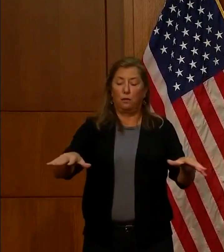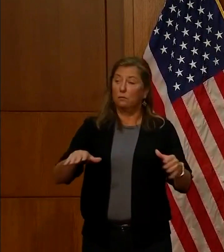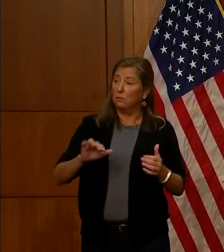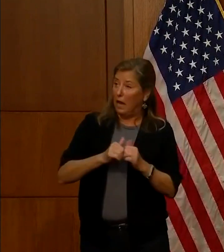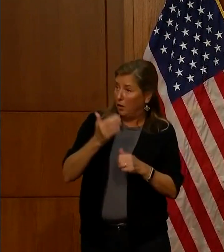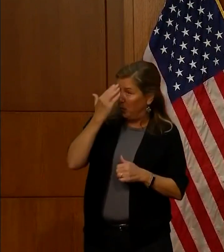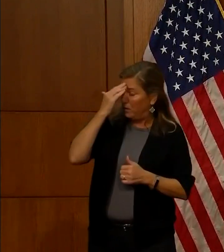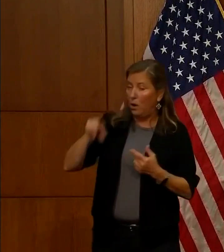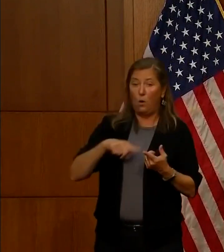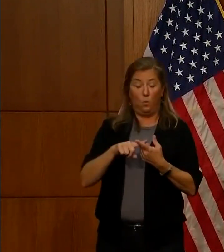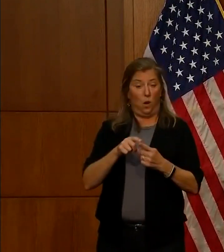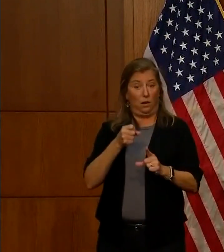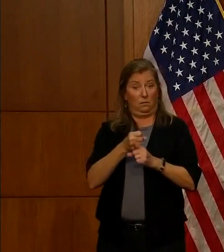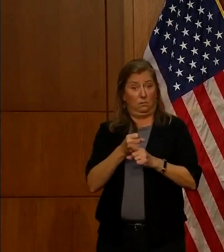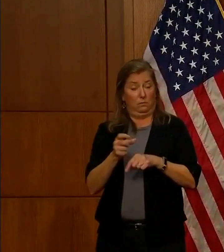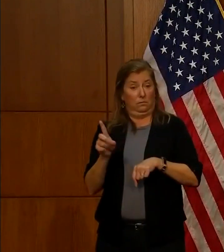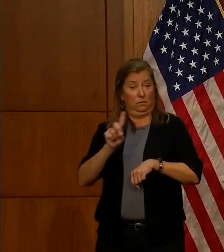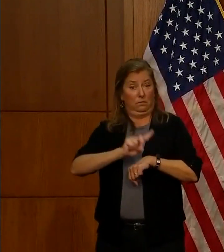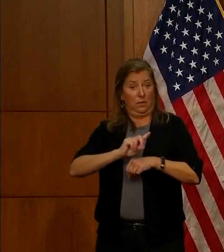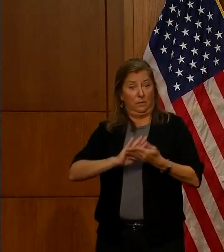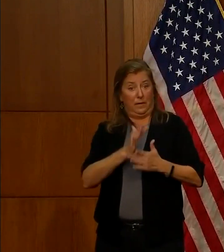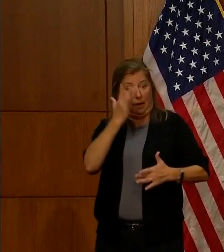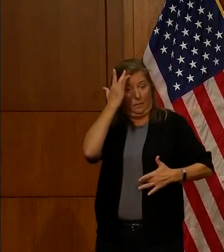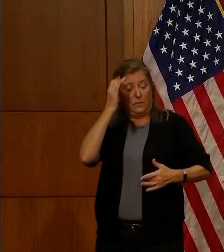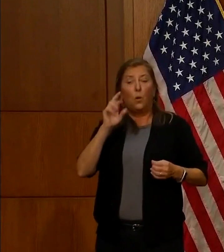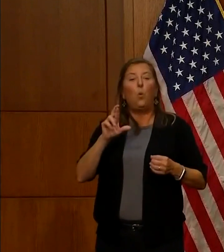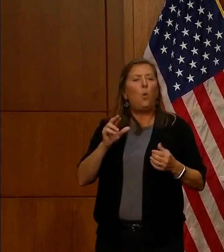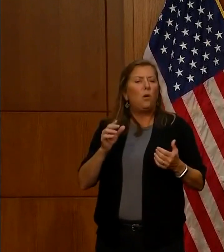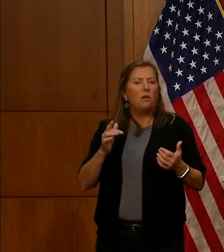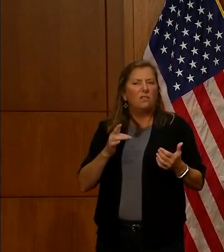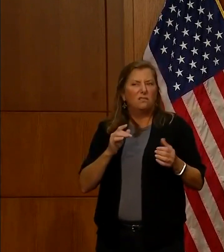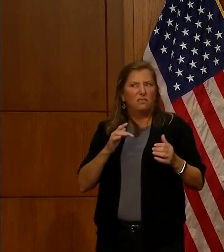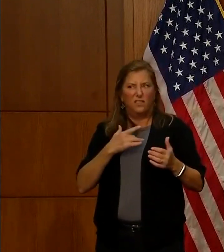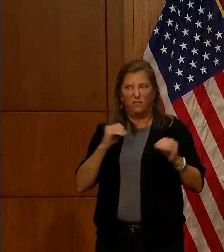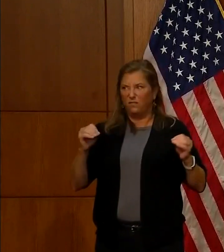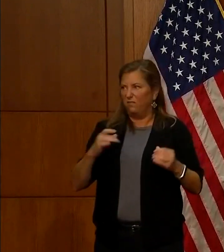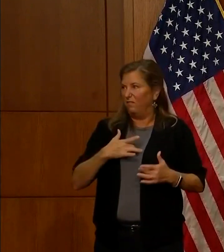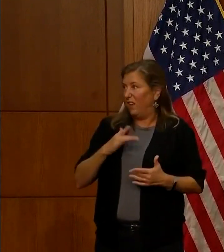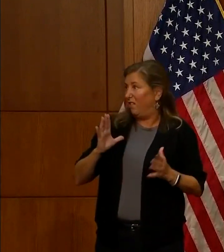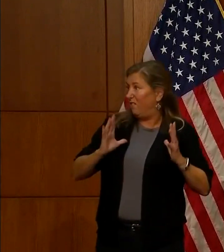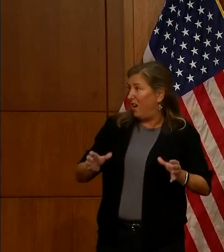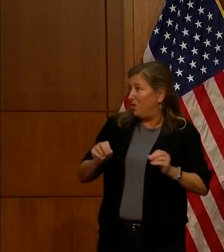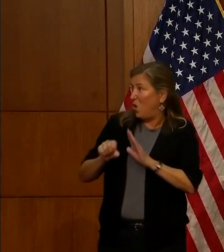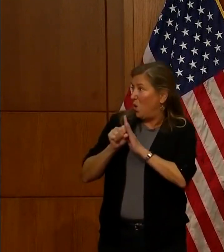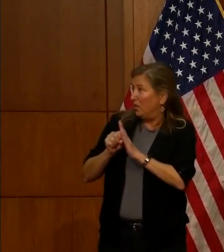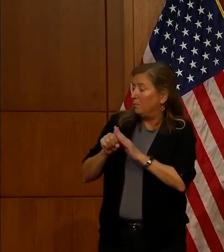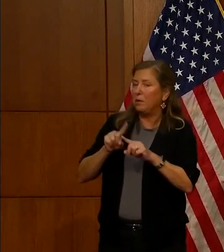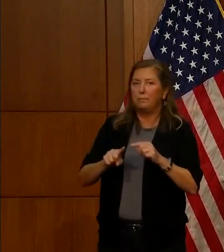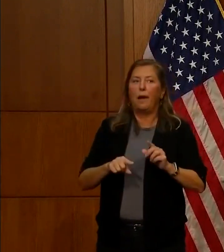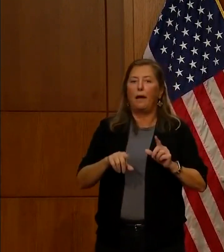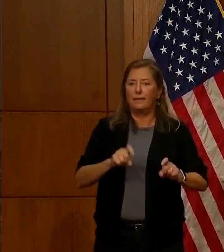WE DEFINE THAT PERIOD BASED ON AGAIN EITHER. THE DATE OF ONSET OF SYMPTOMS OR IF YOU'RE A